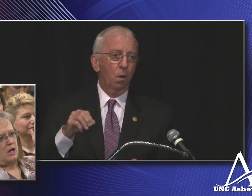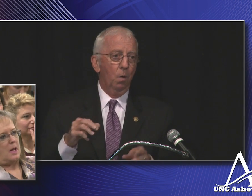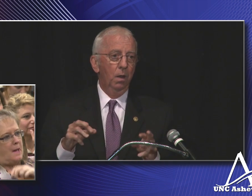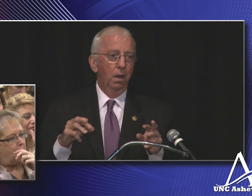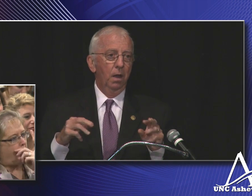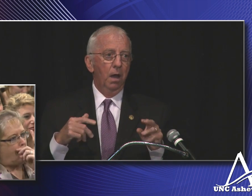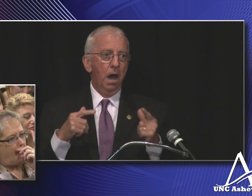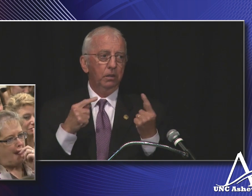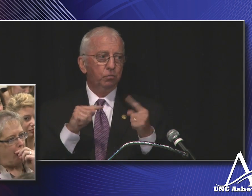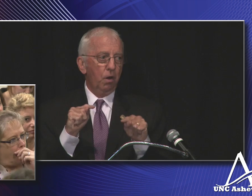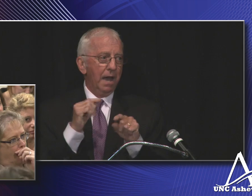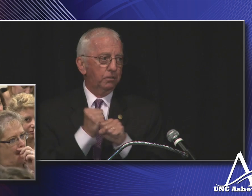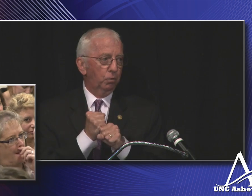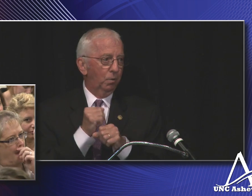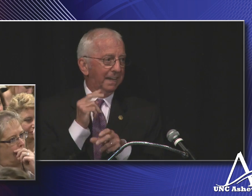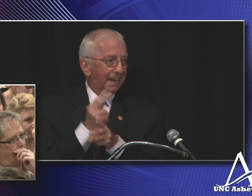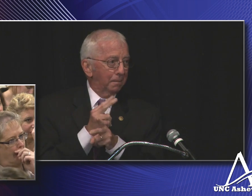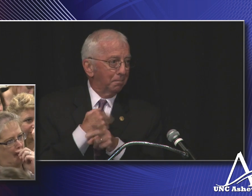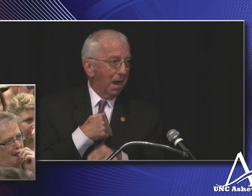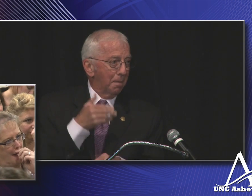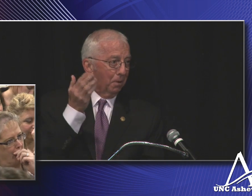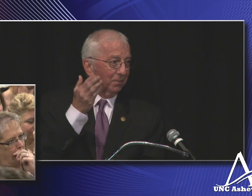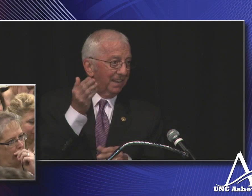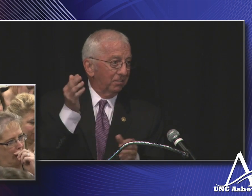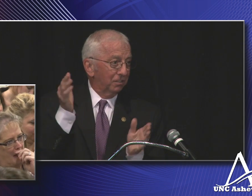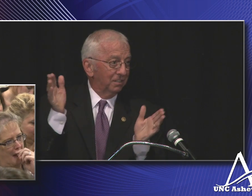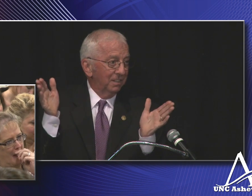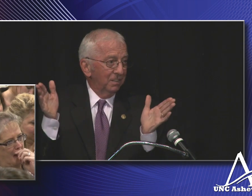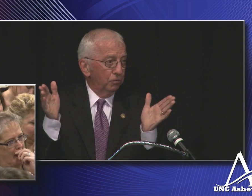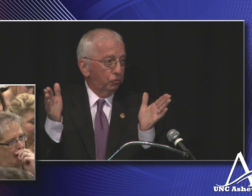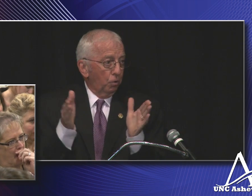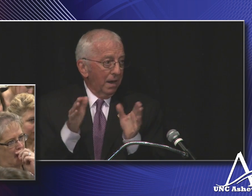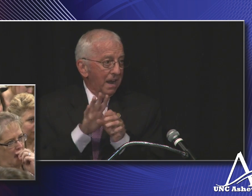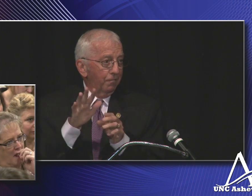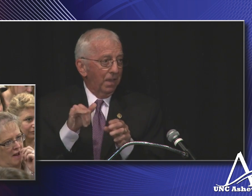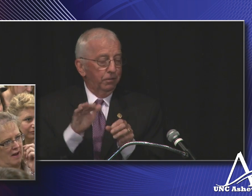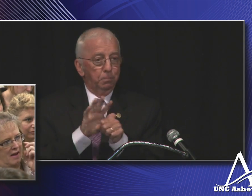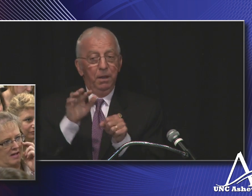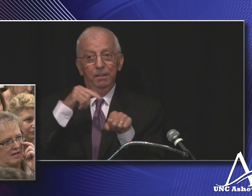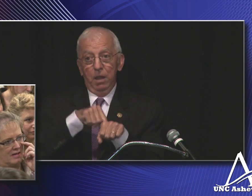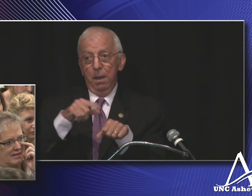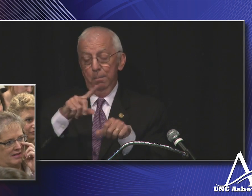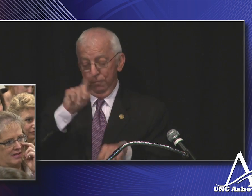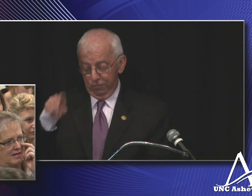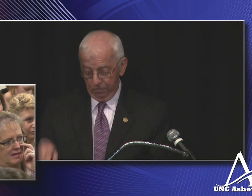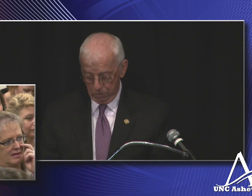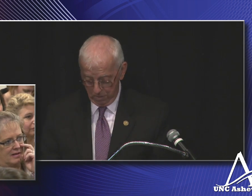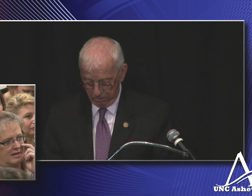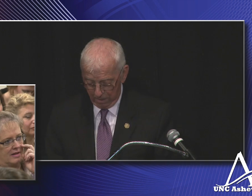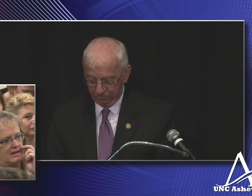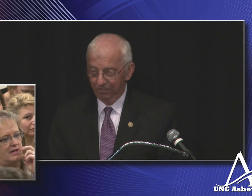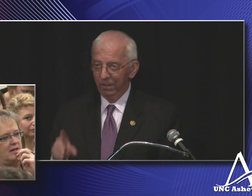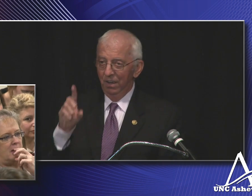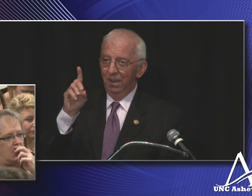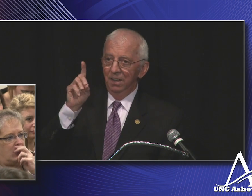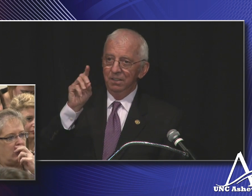So I'll try to keep my presentation short enough that's there's plenty of time for questions.